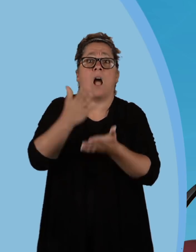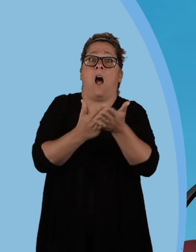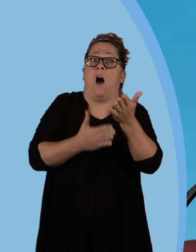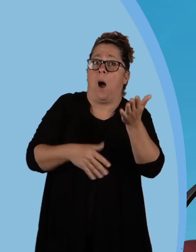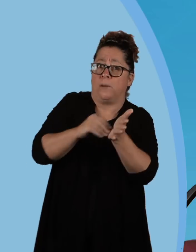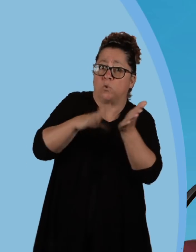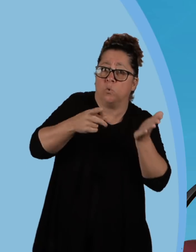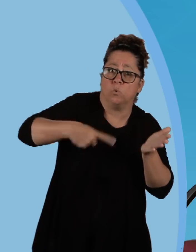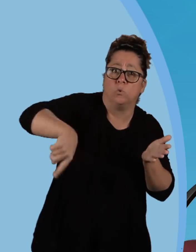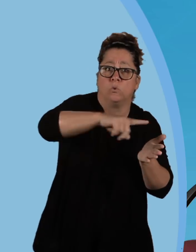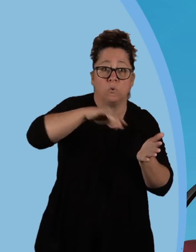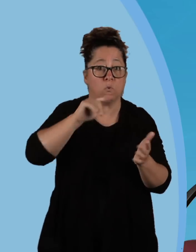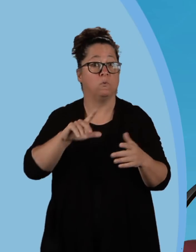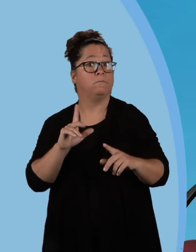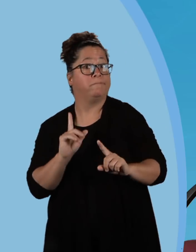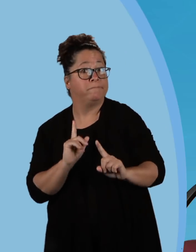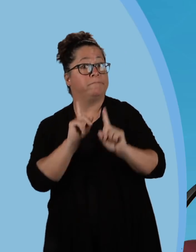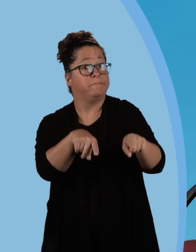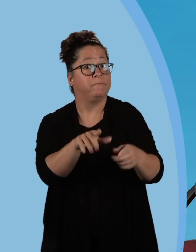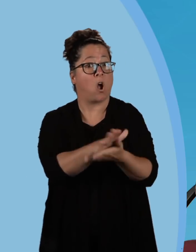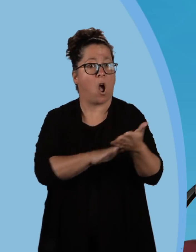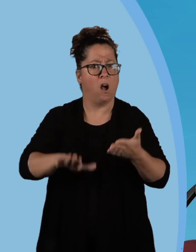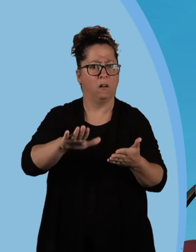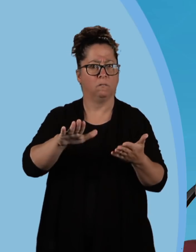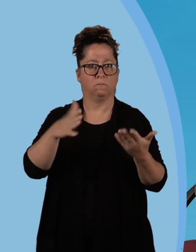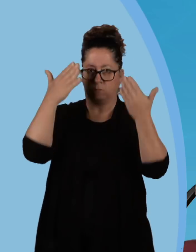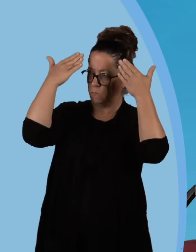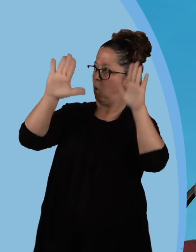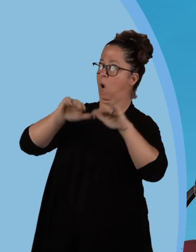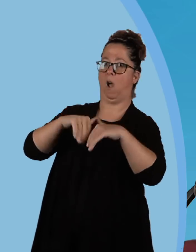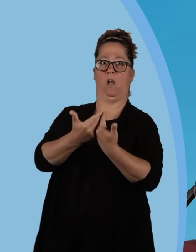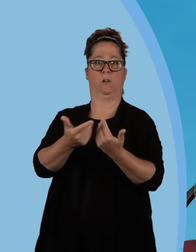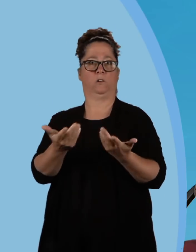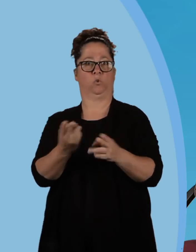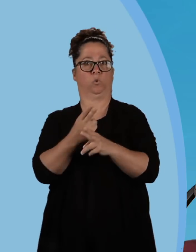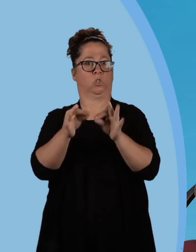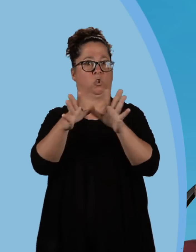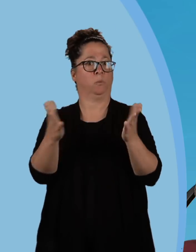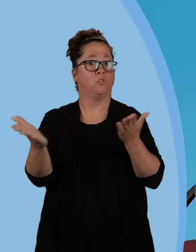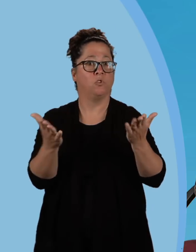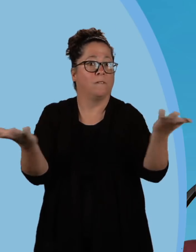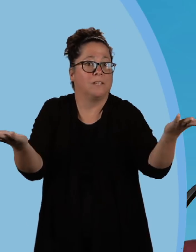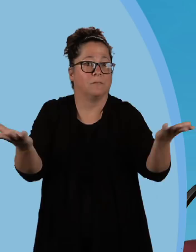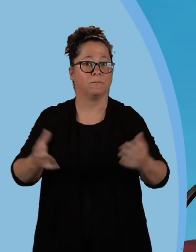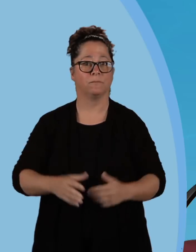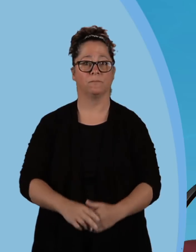how to use Video Relay Services. Some deaf students who come to college don't even know about that service.